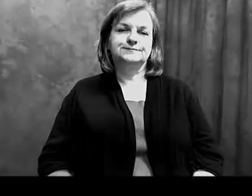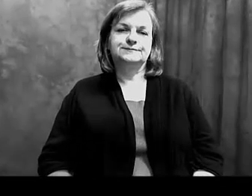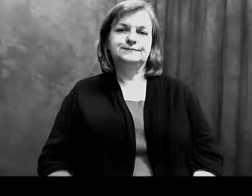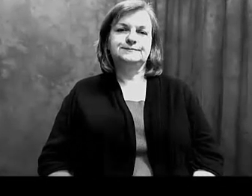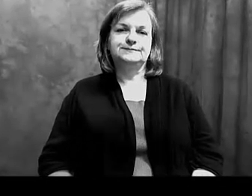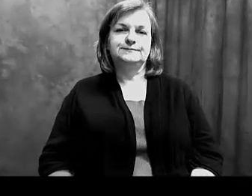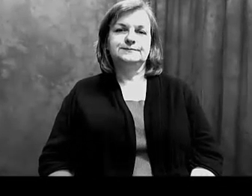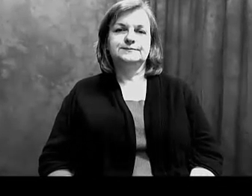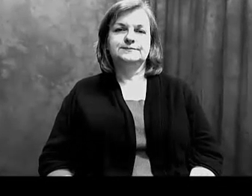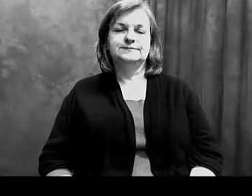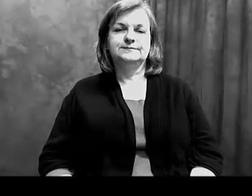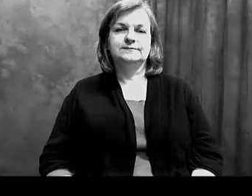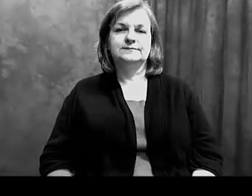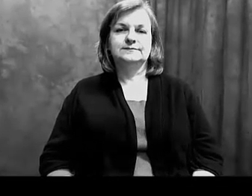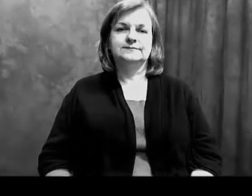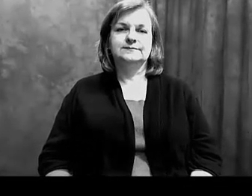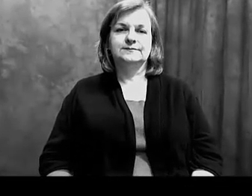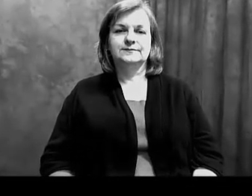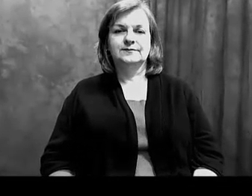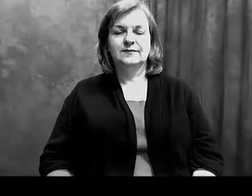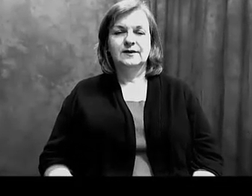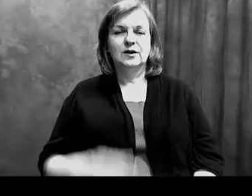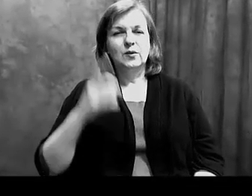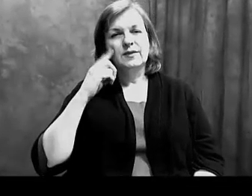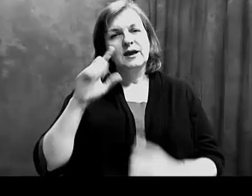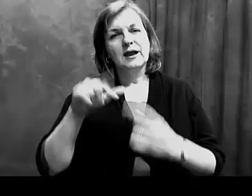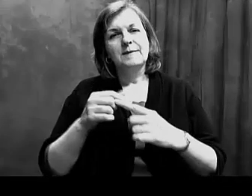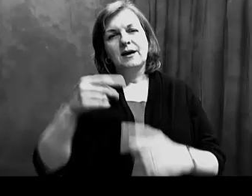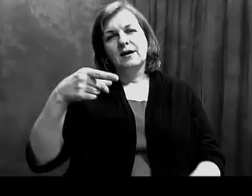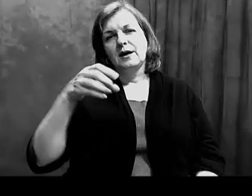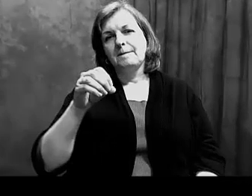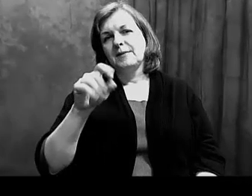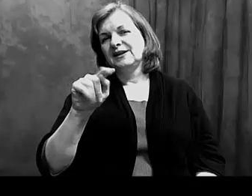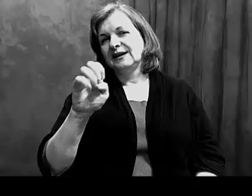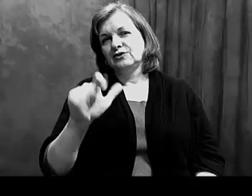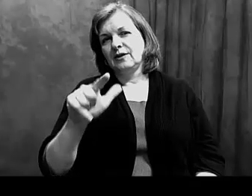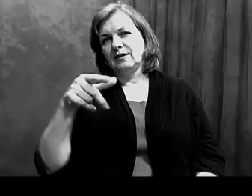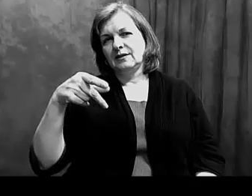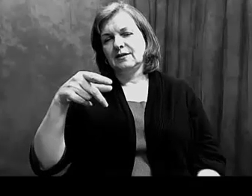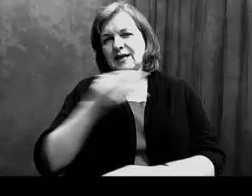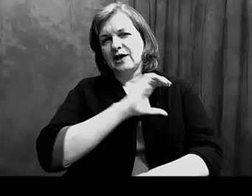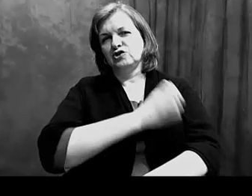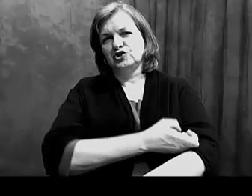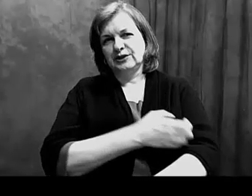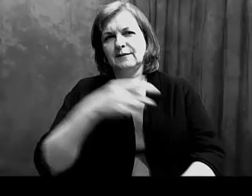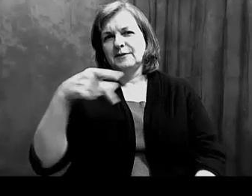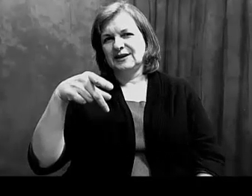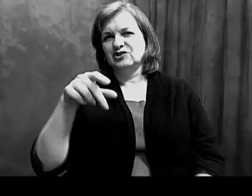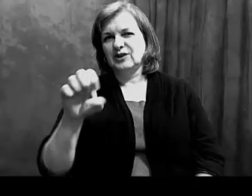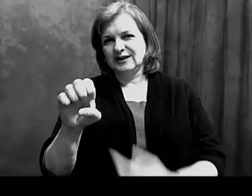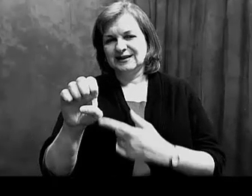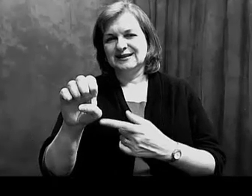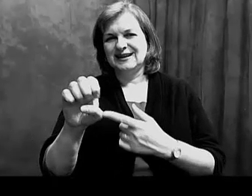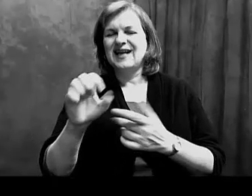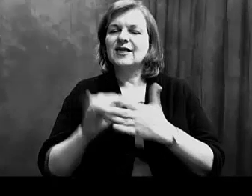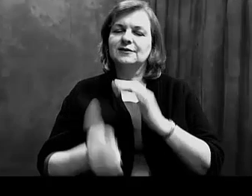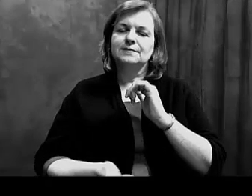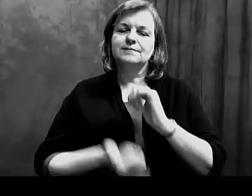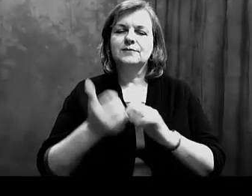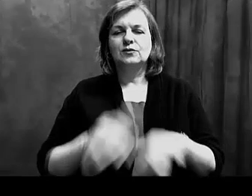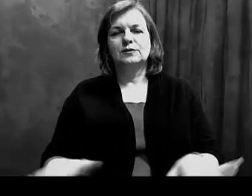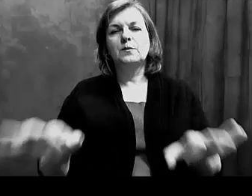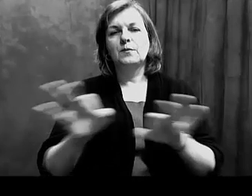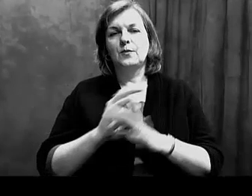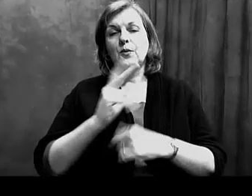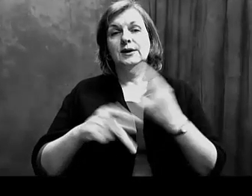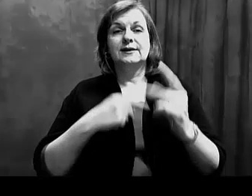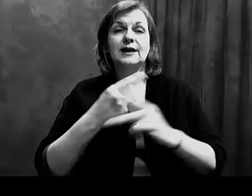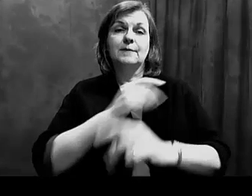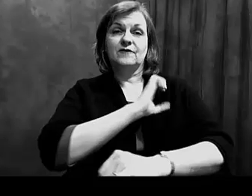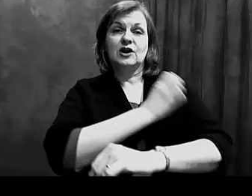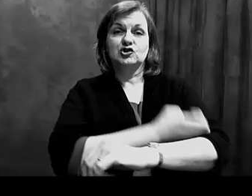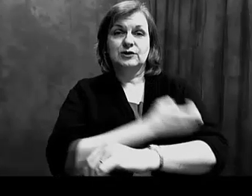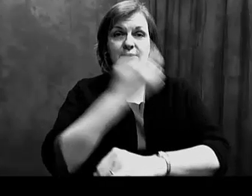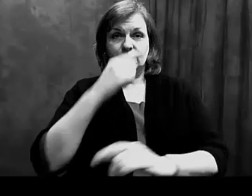so we look at this idea of potential energy we have to think about this as being the most important type of energy for living organisms